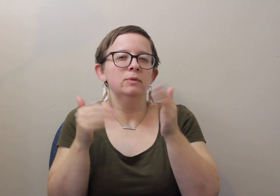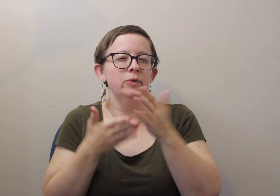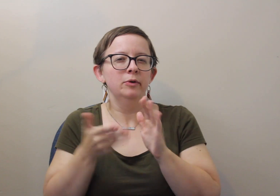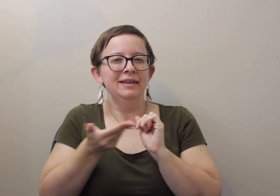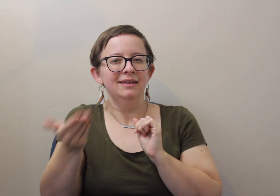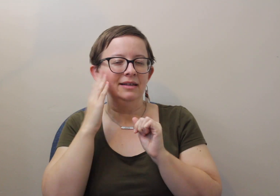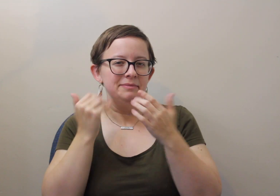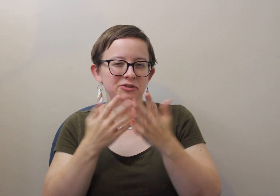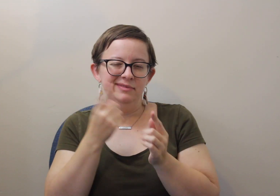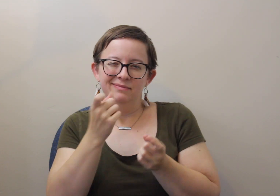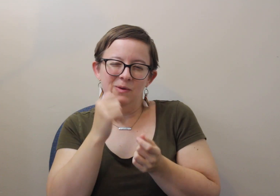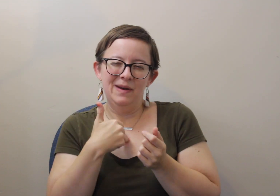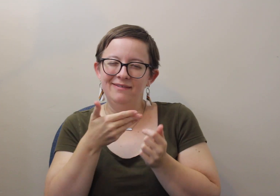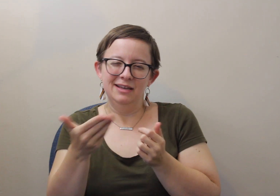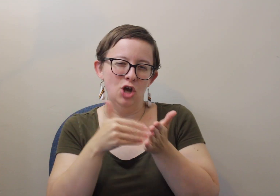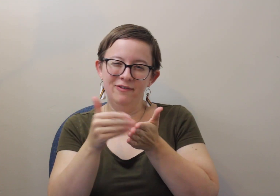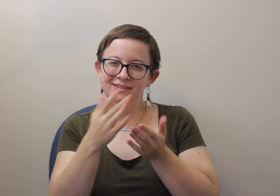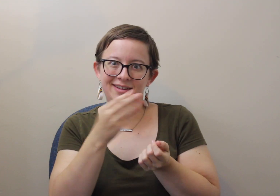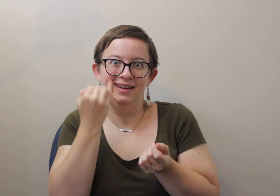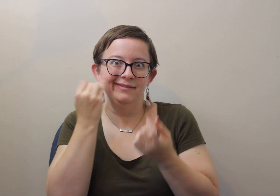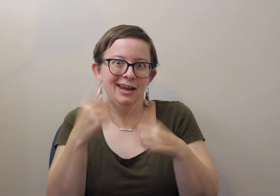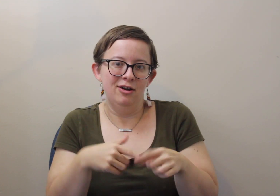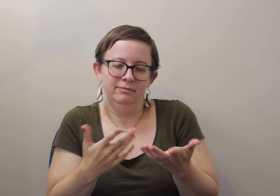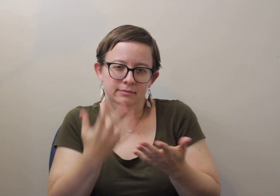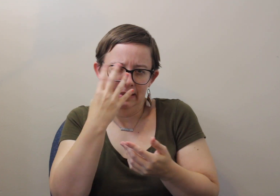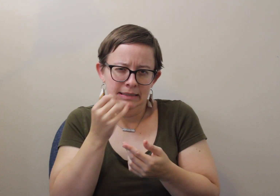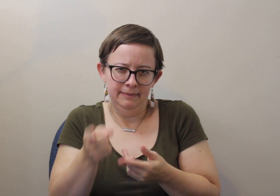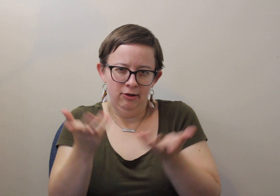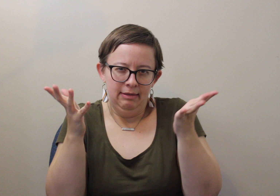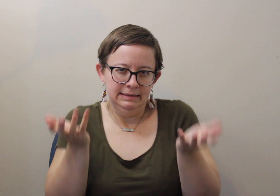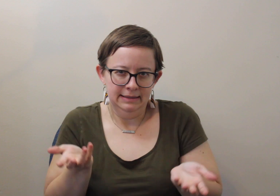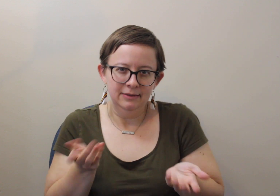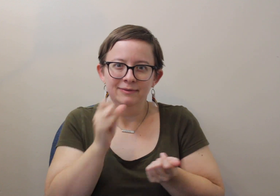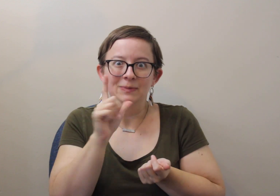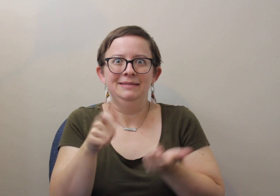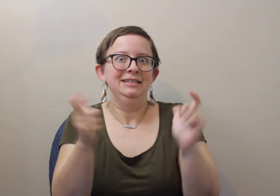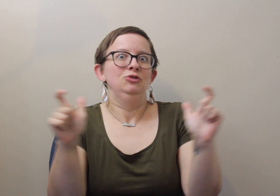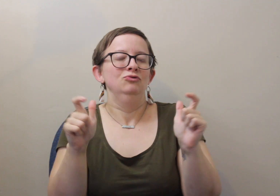Then the smaller room will make into a guest bedroom because we don't have guests very often and also people just usually sleep there and that's it.